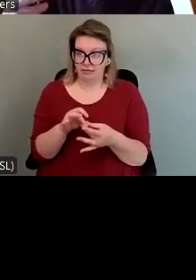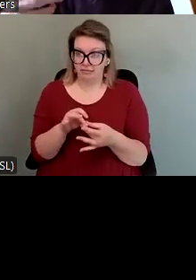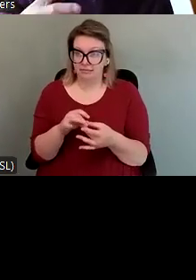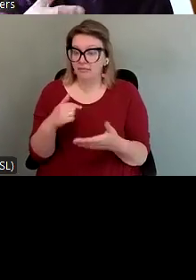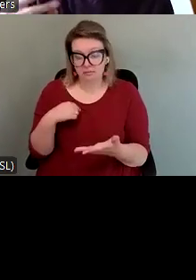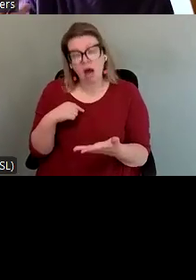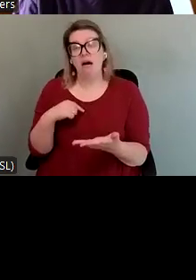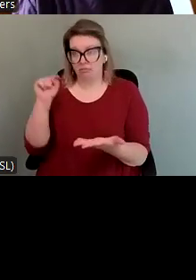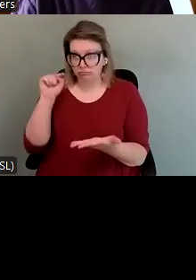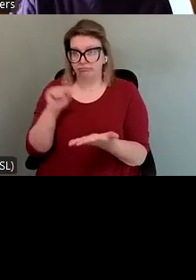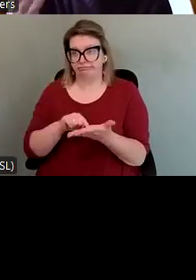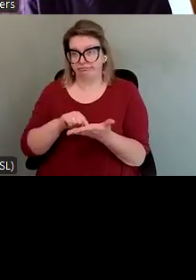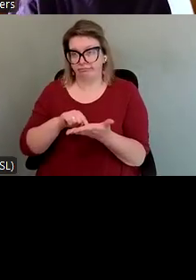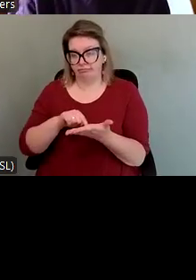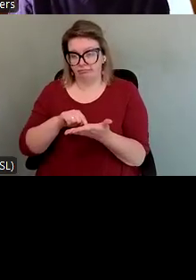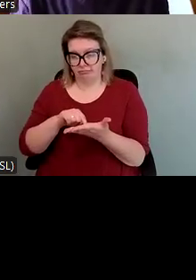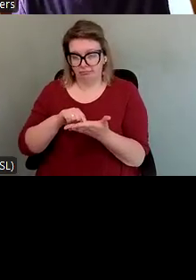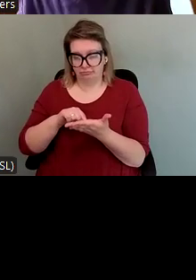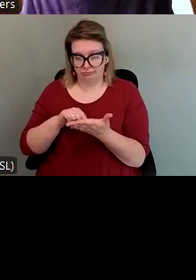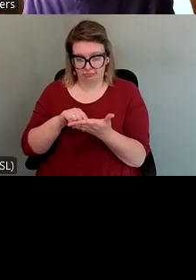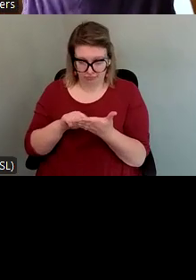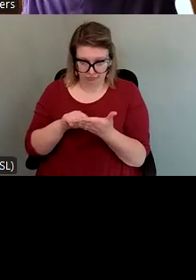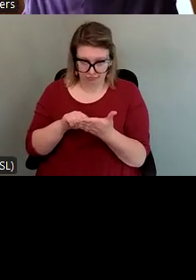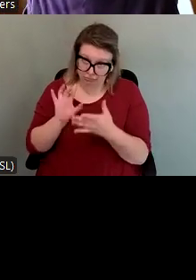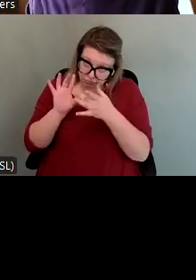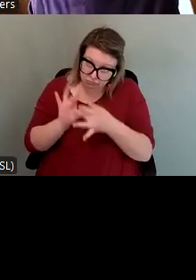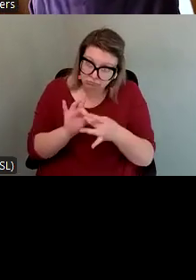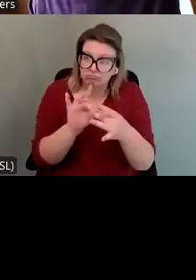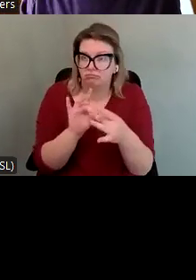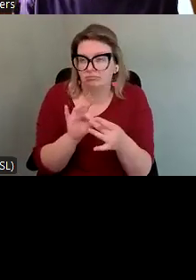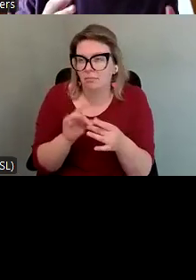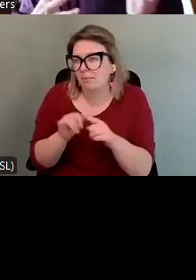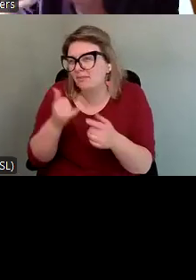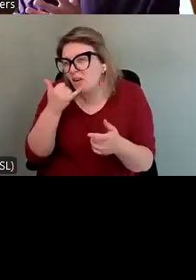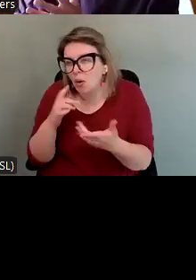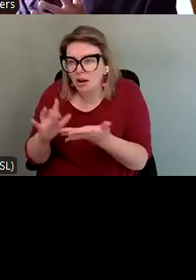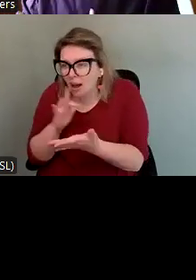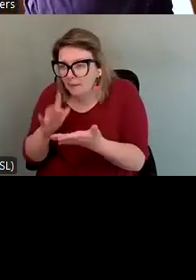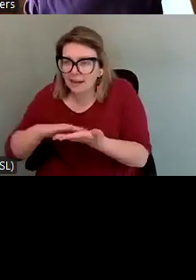it will send that person on their device, so if they're looking on their phone, for example, through to a website.